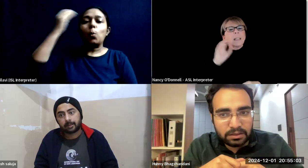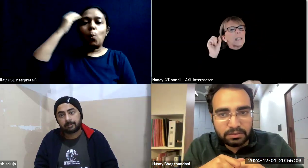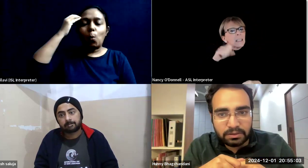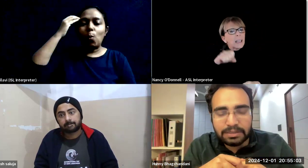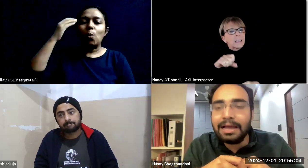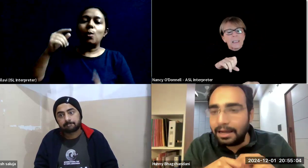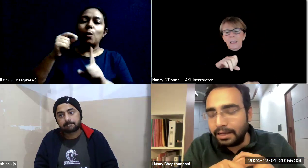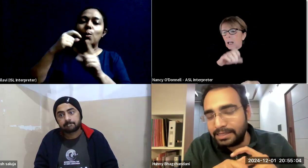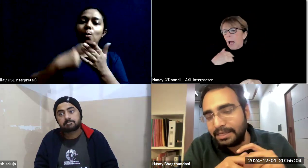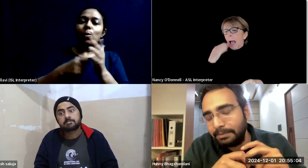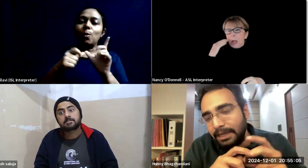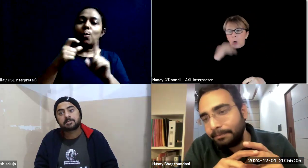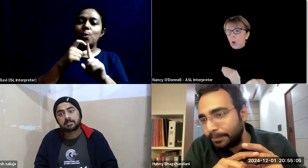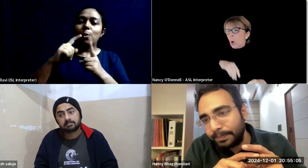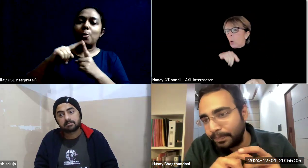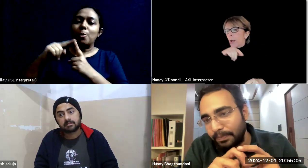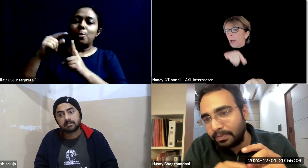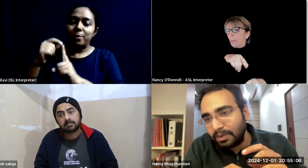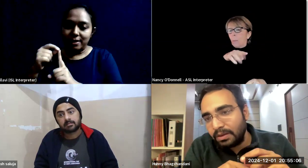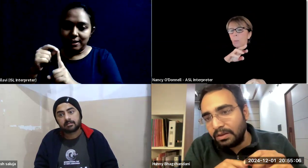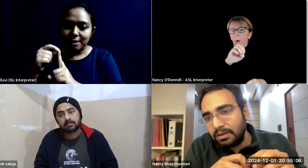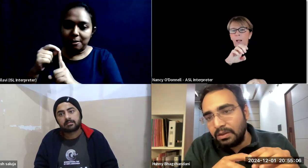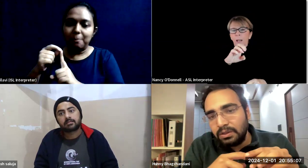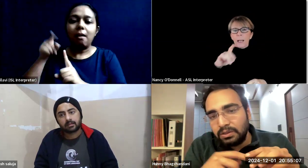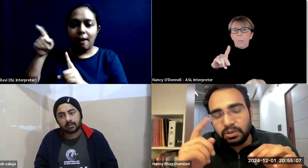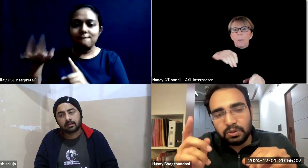[Hunny speaking] Yeah, SEDB, yeah.